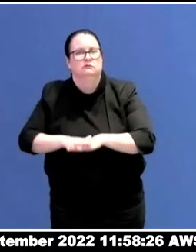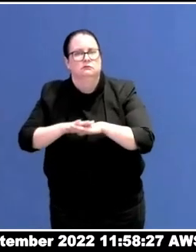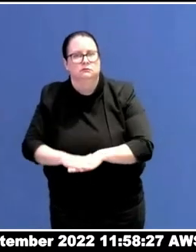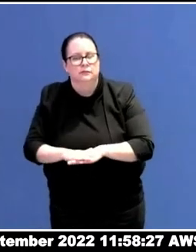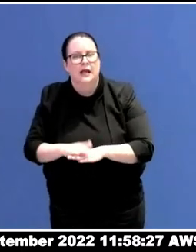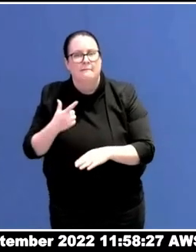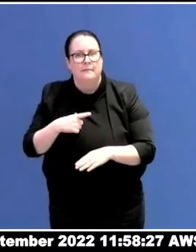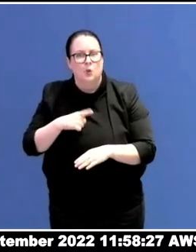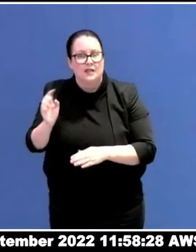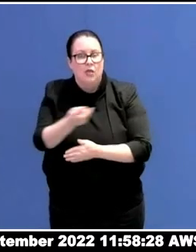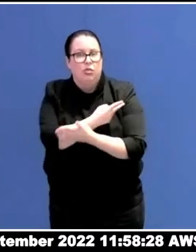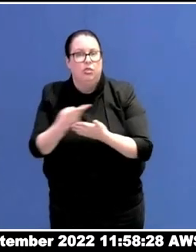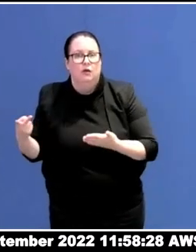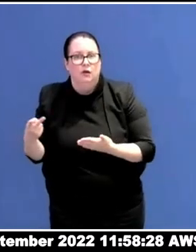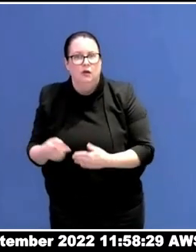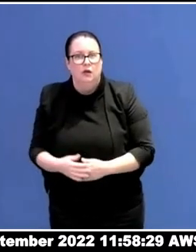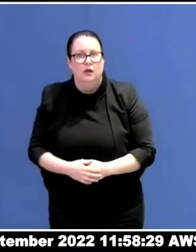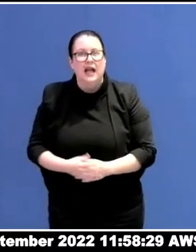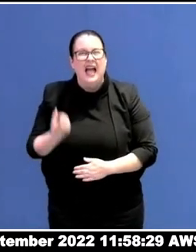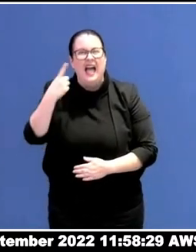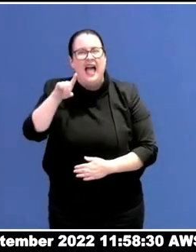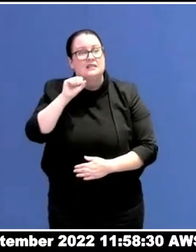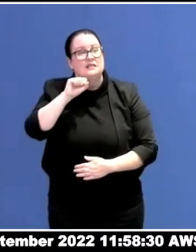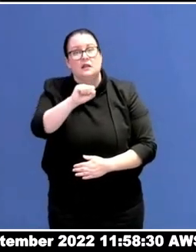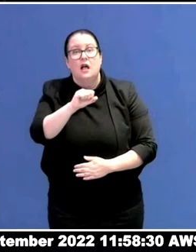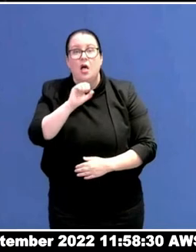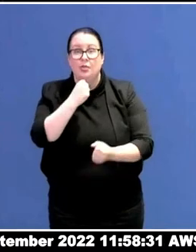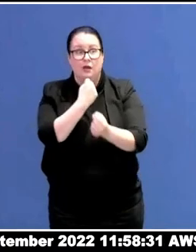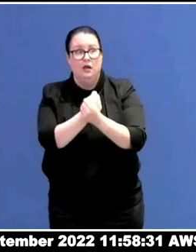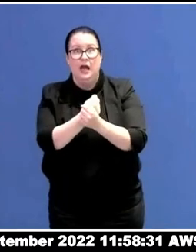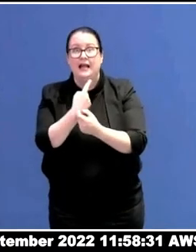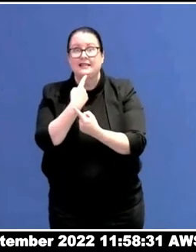The Department is not transparent with the information which needs to be in real-time